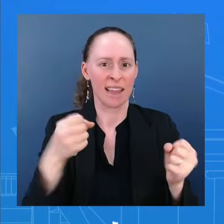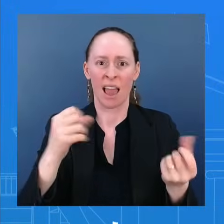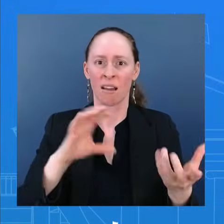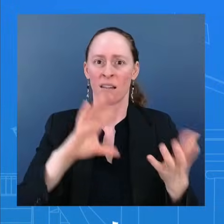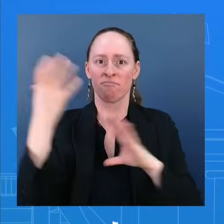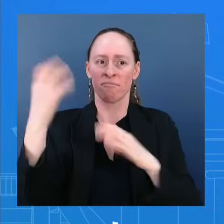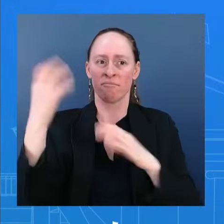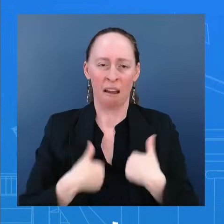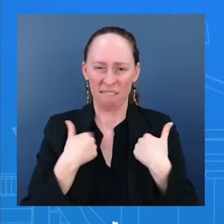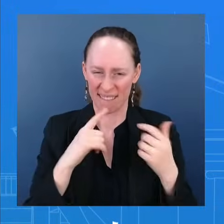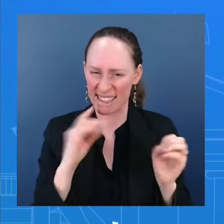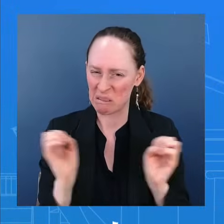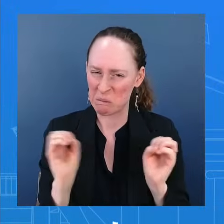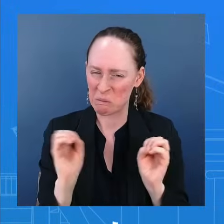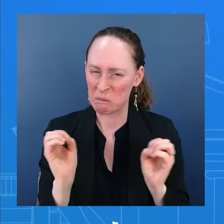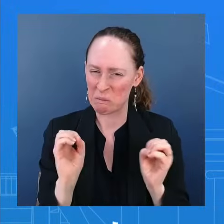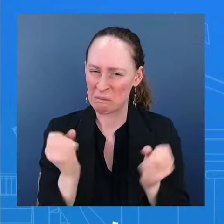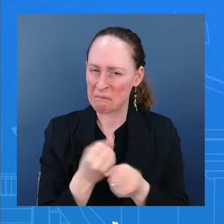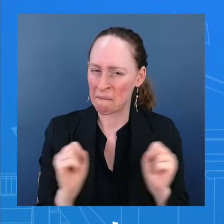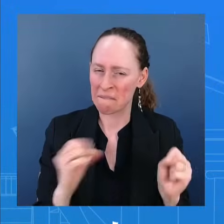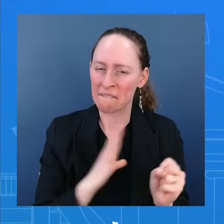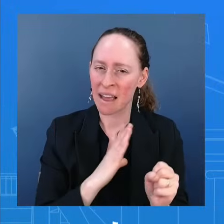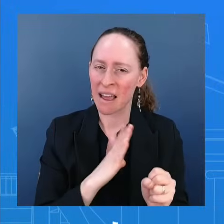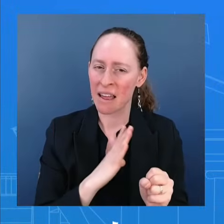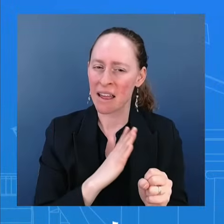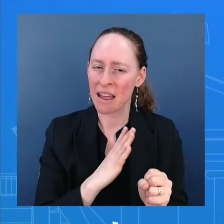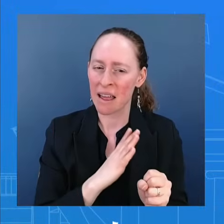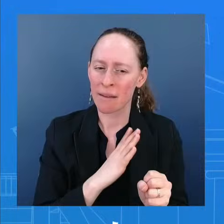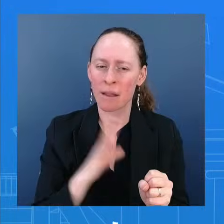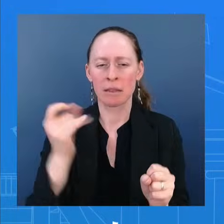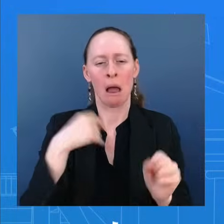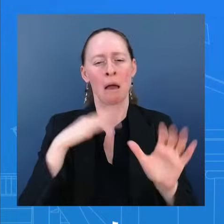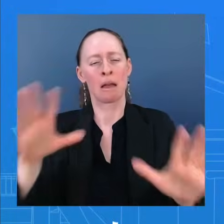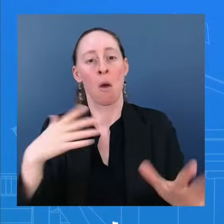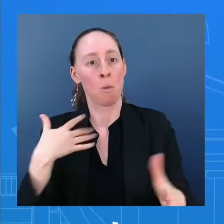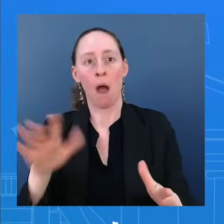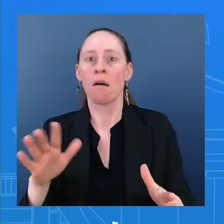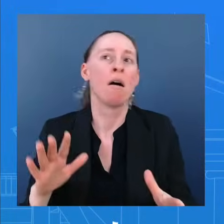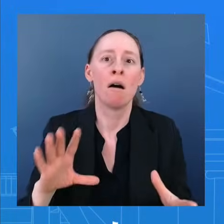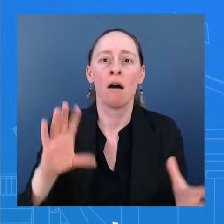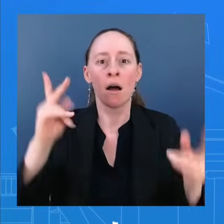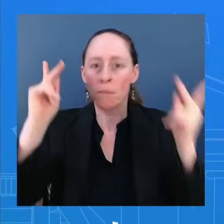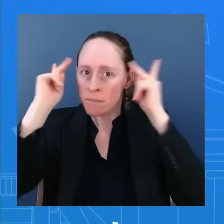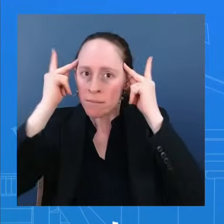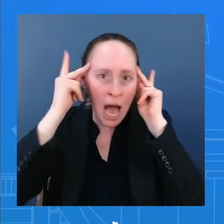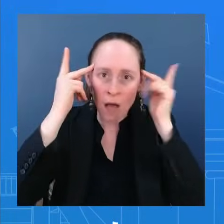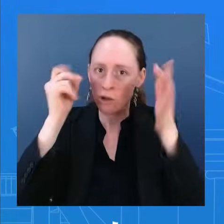that you -- you don't jump to conclusions and you don't jump to policy options that may not be appropriate at this particular stage.